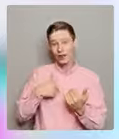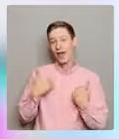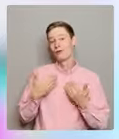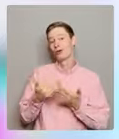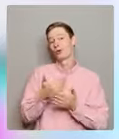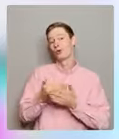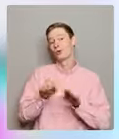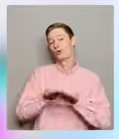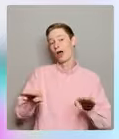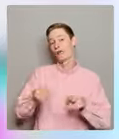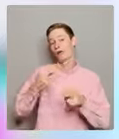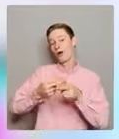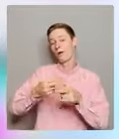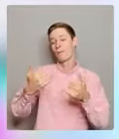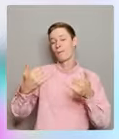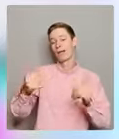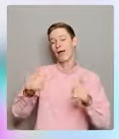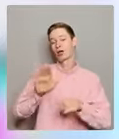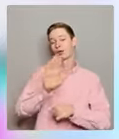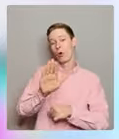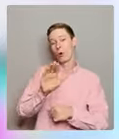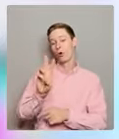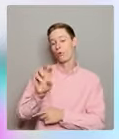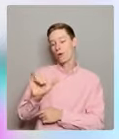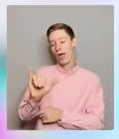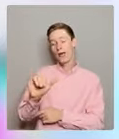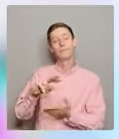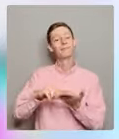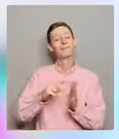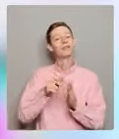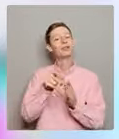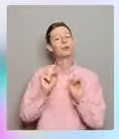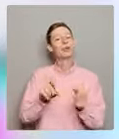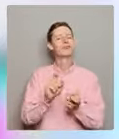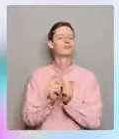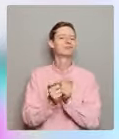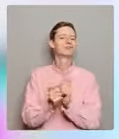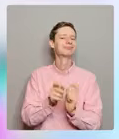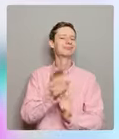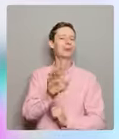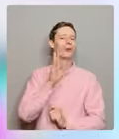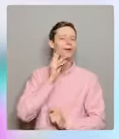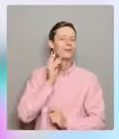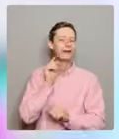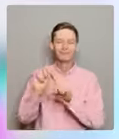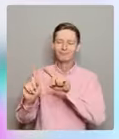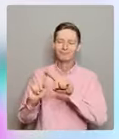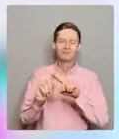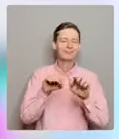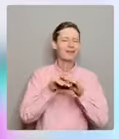called Play Your Way, on the store, that features applications where you can customize